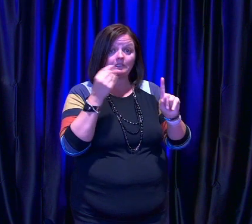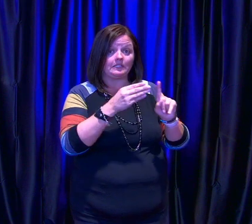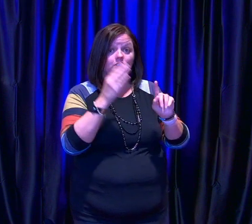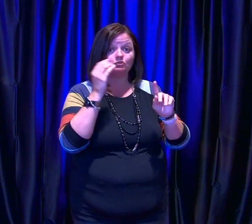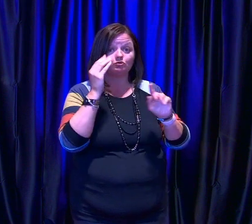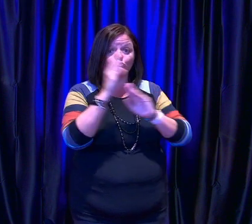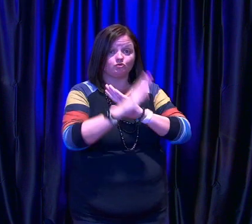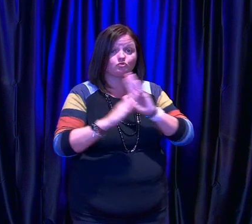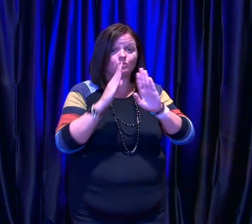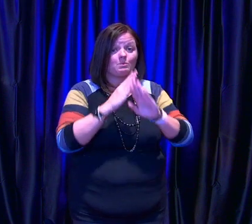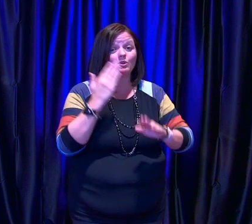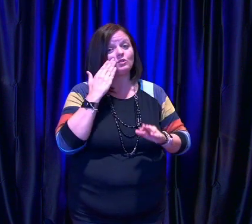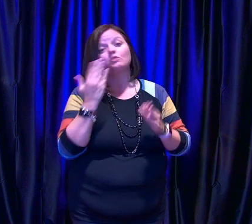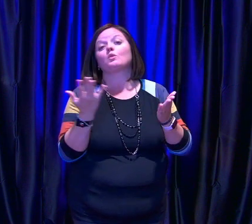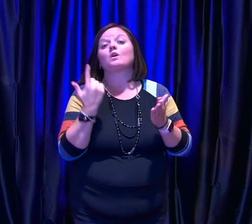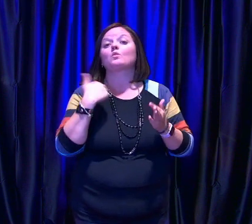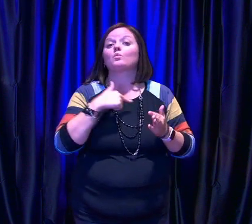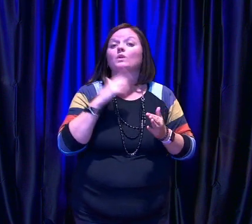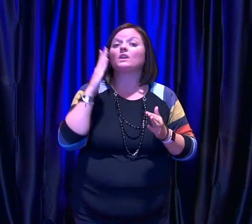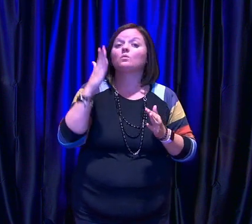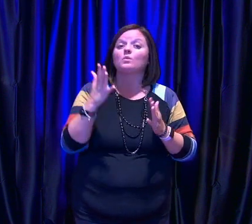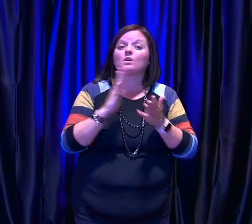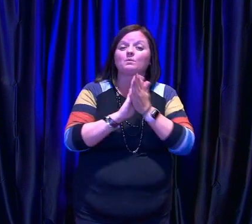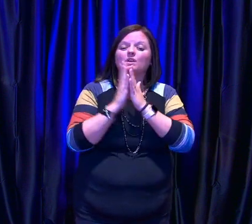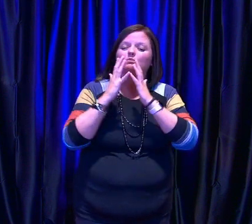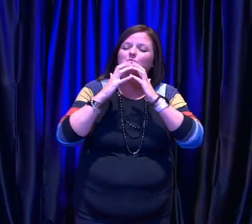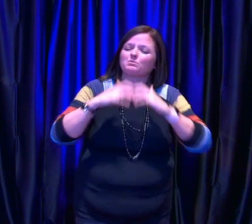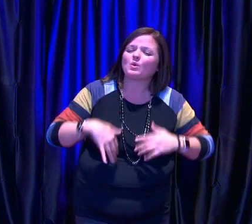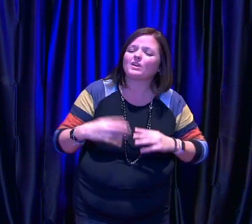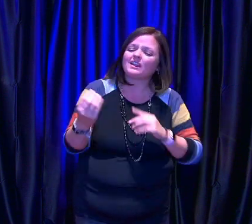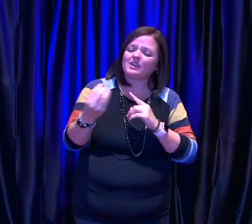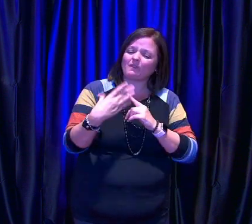and you know what we will be broken it will affect our lives